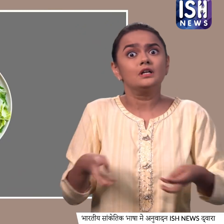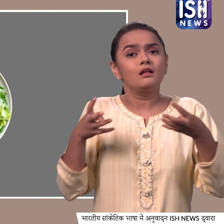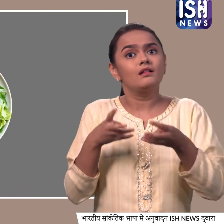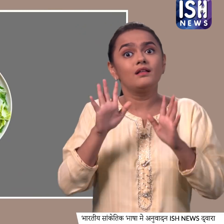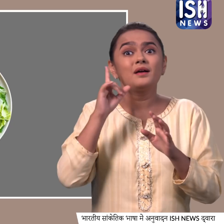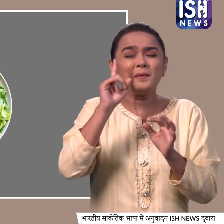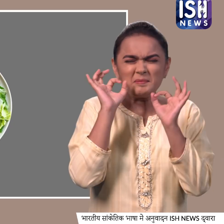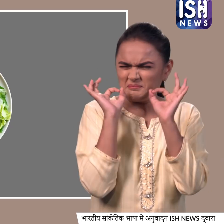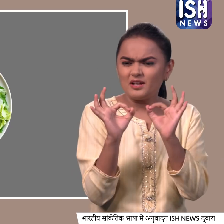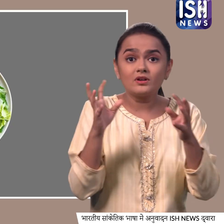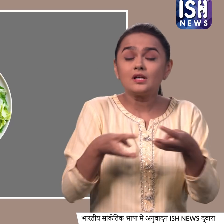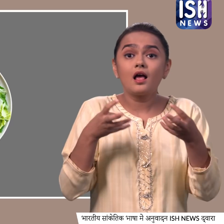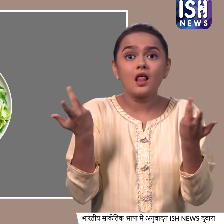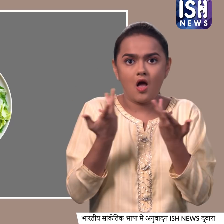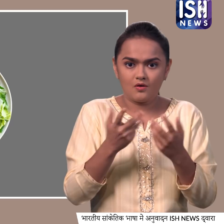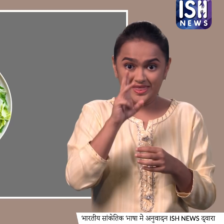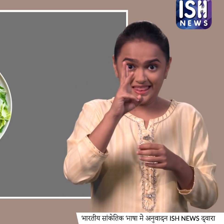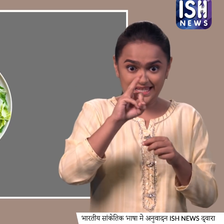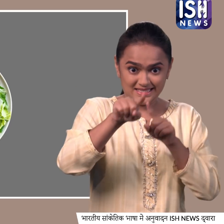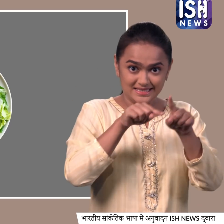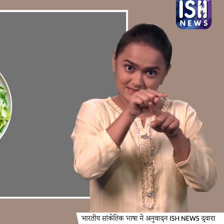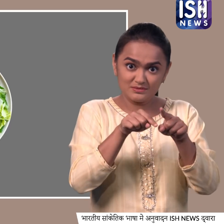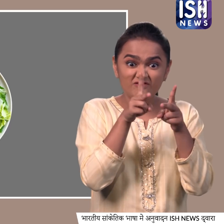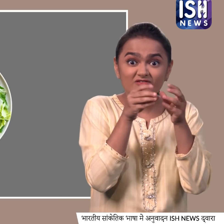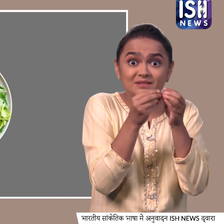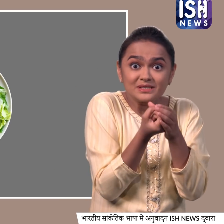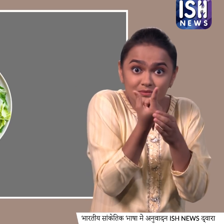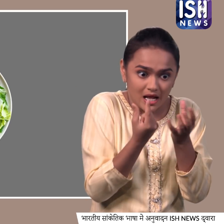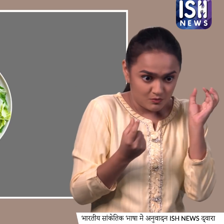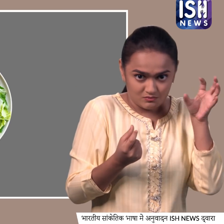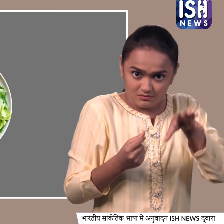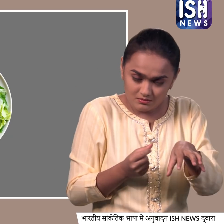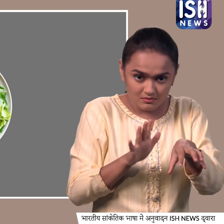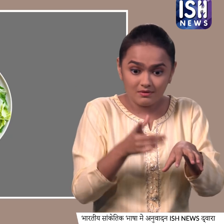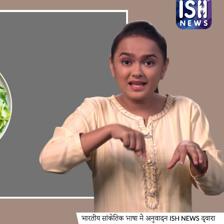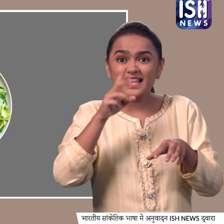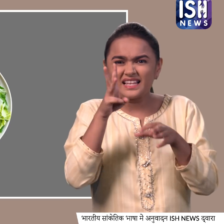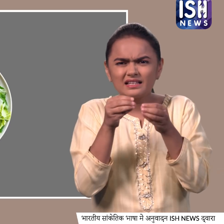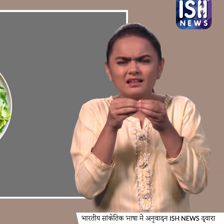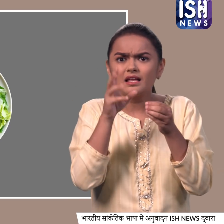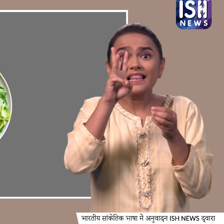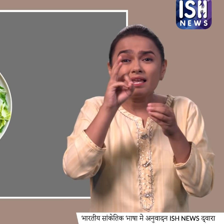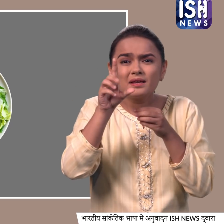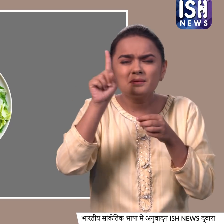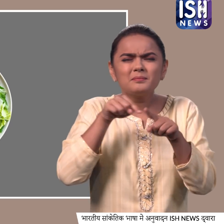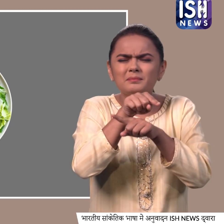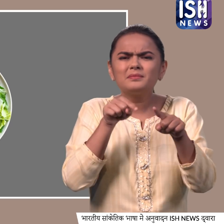To make a perfect salad, add 30% vegetable sprouts 30% vegetables of your choice